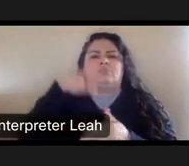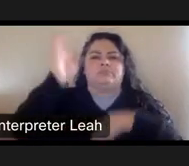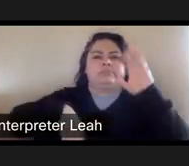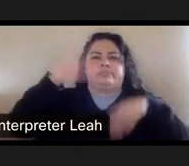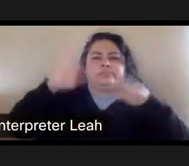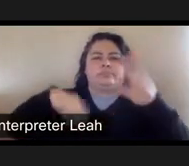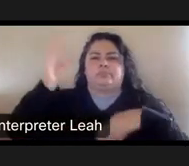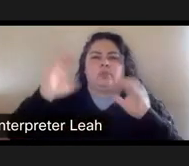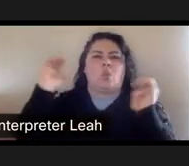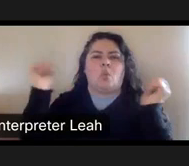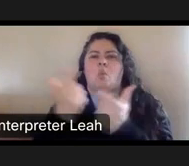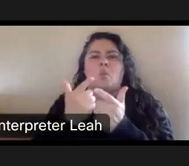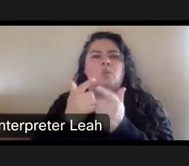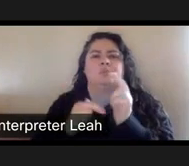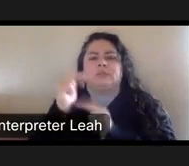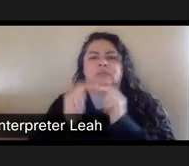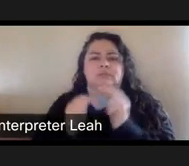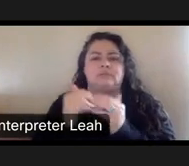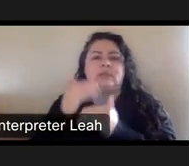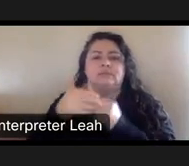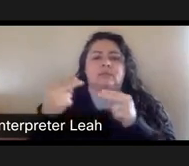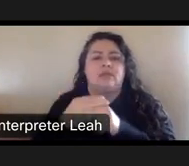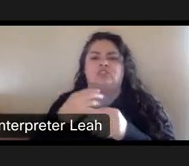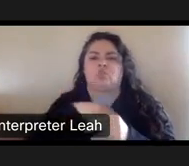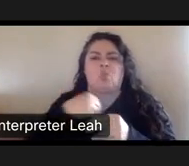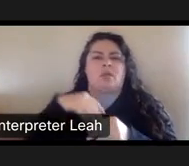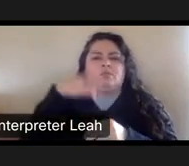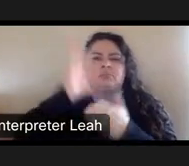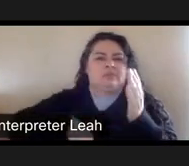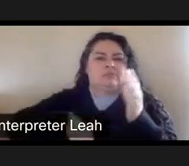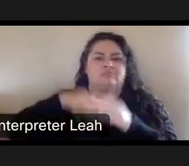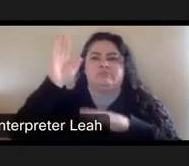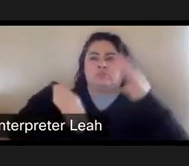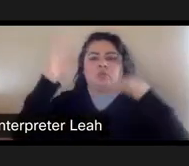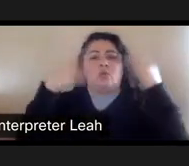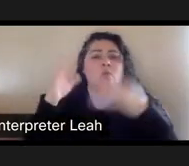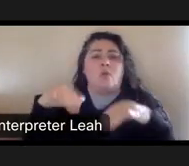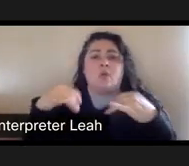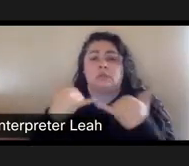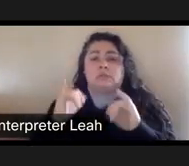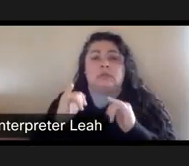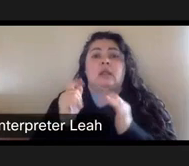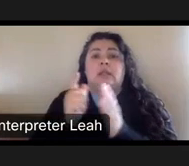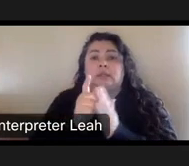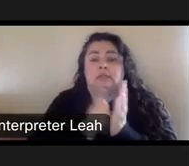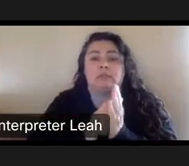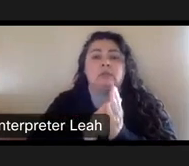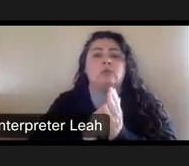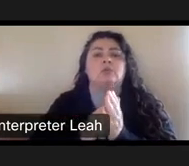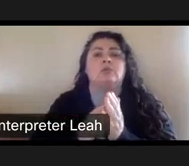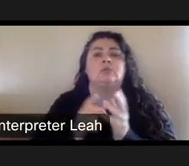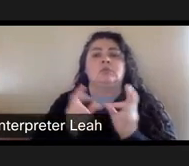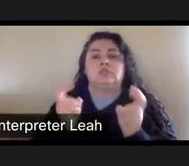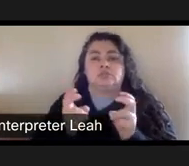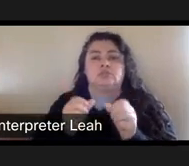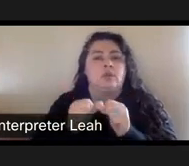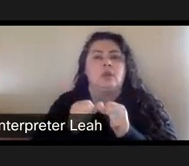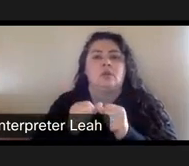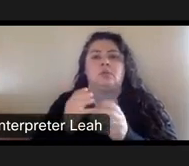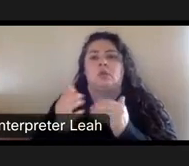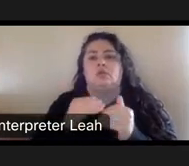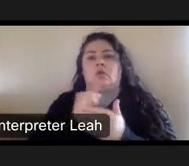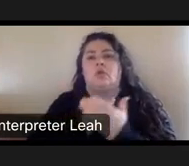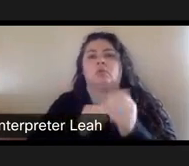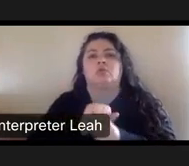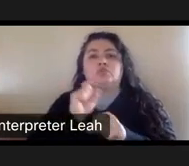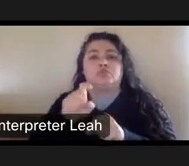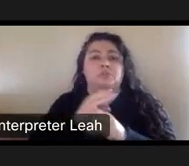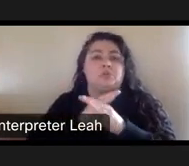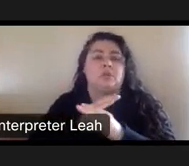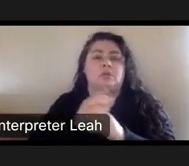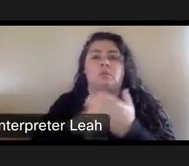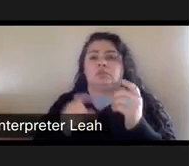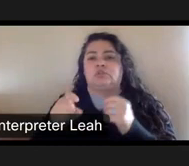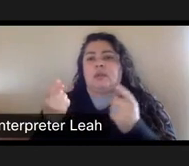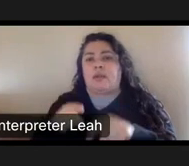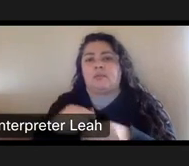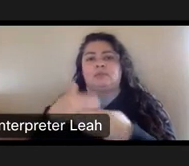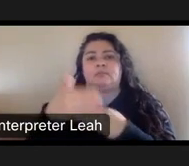So, he just started whitewashing the building while there was still a litigation question going on about whether the artwork should be protected and what should happen next slide.